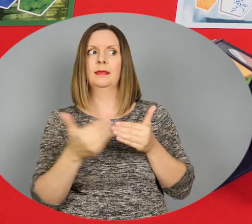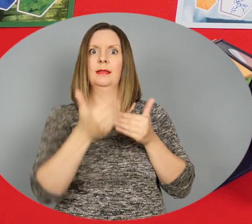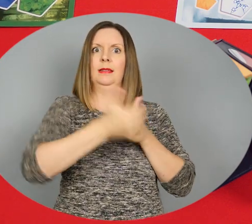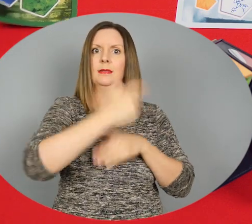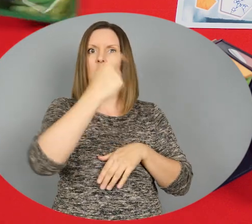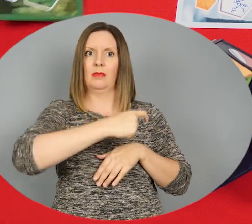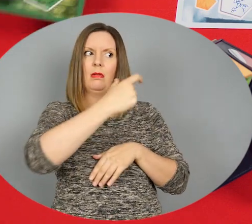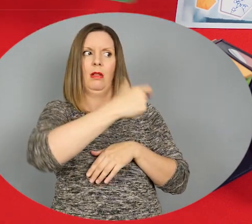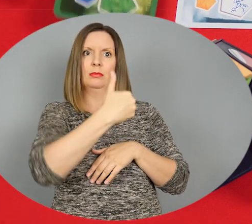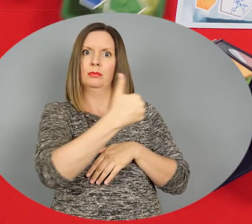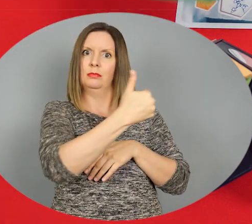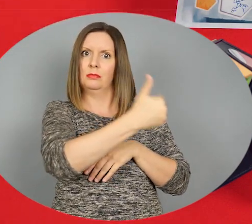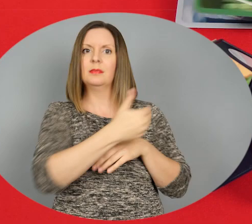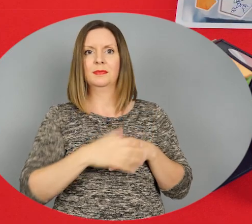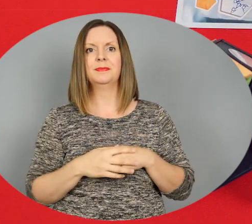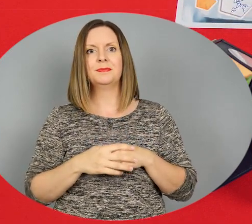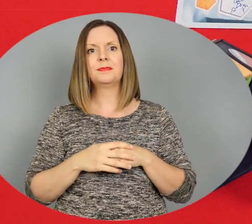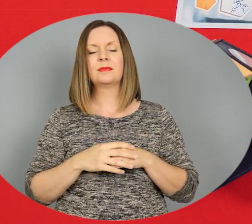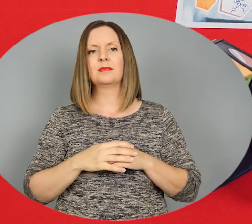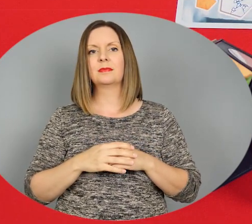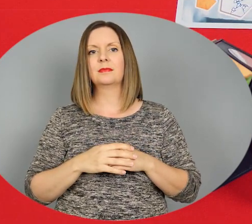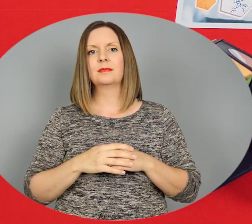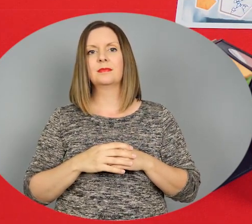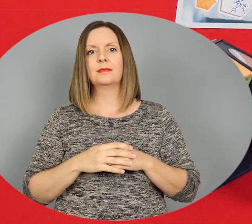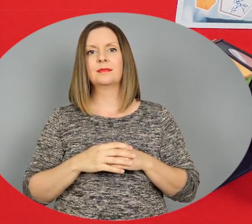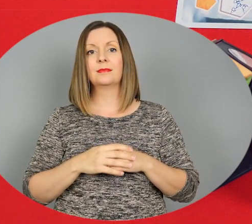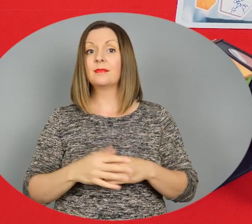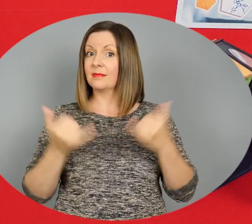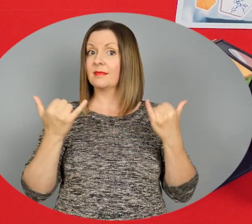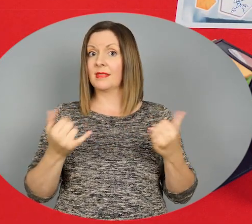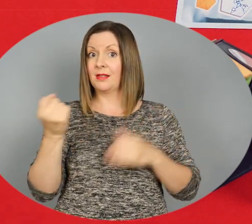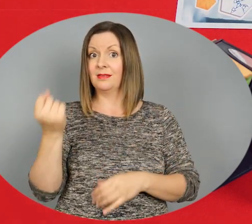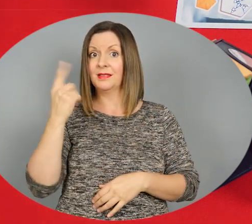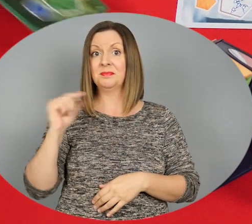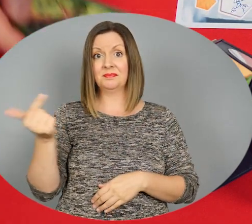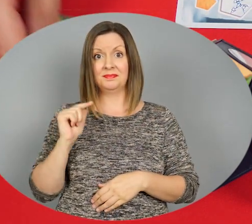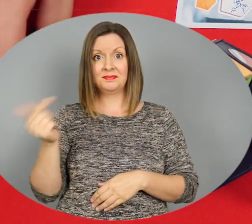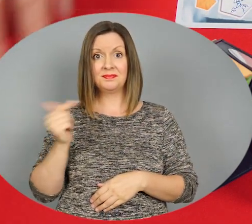that a card will get bumped several times, if players continue to tie for it. That said,